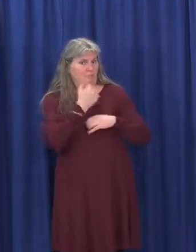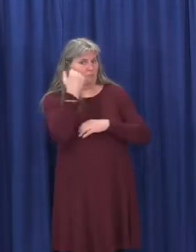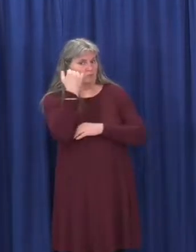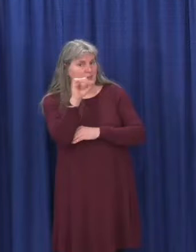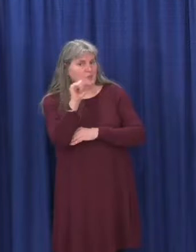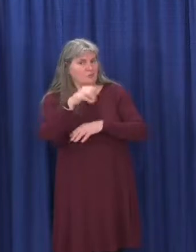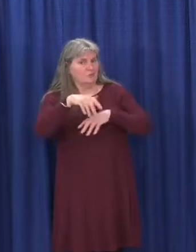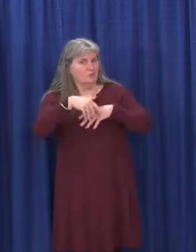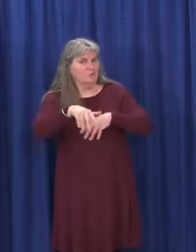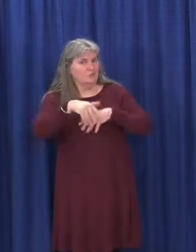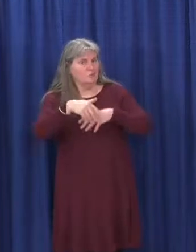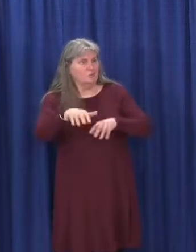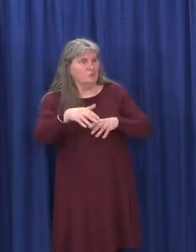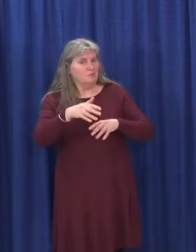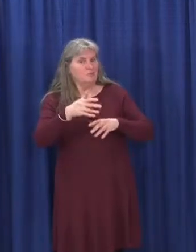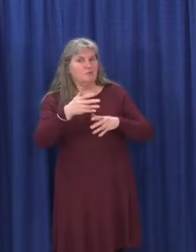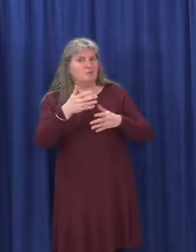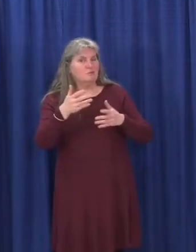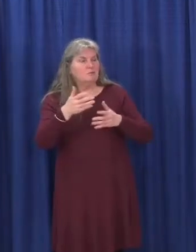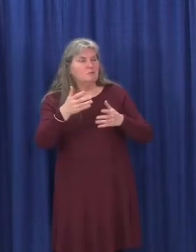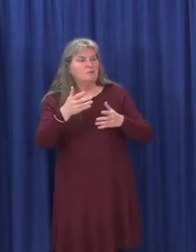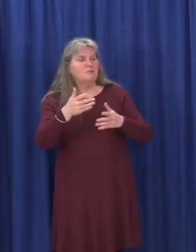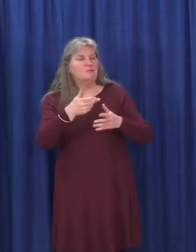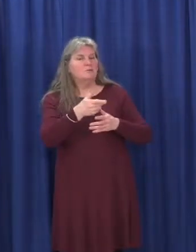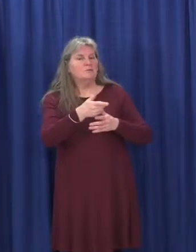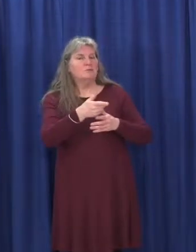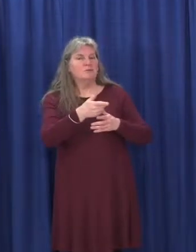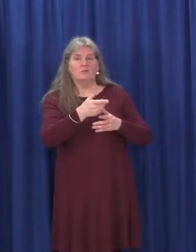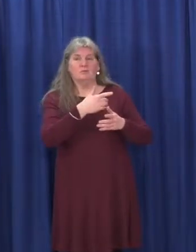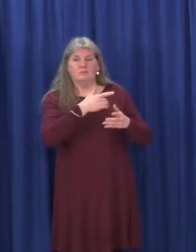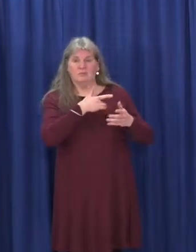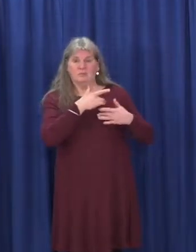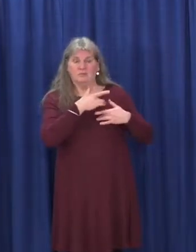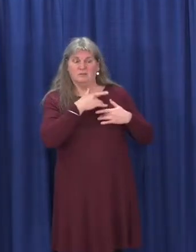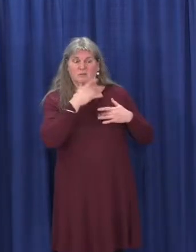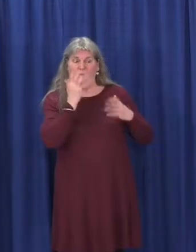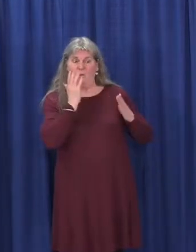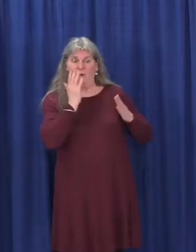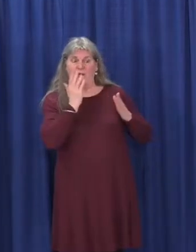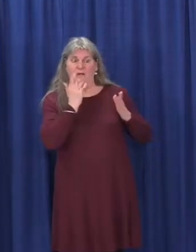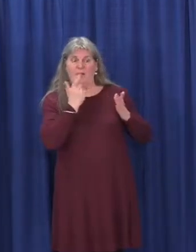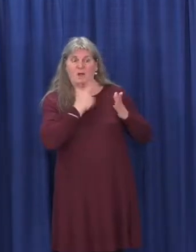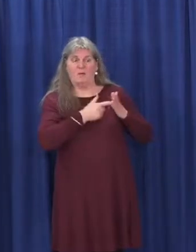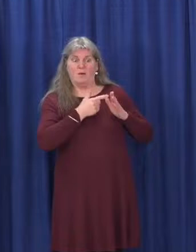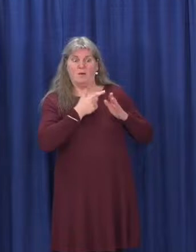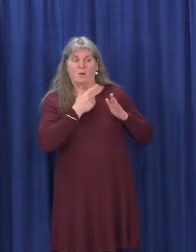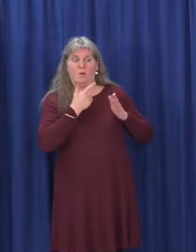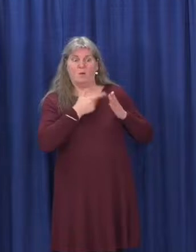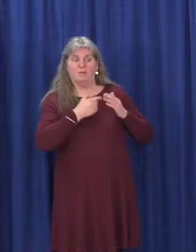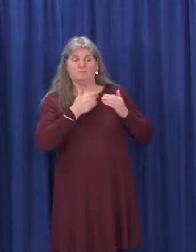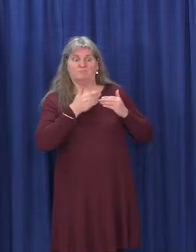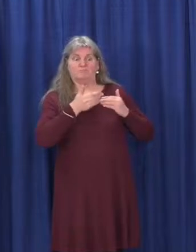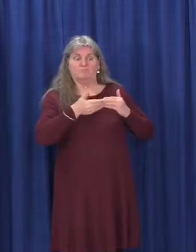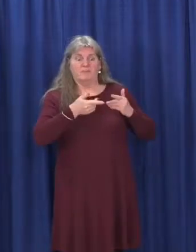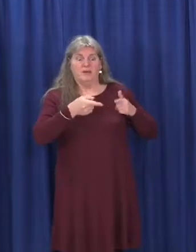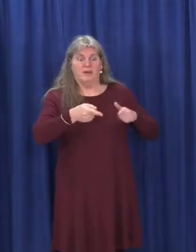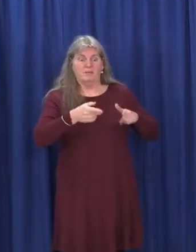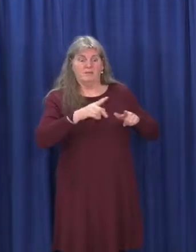of that? Do you ever worry about where all of this is going to bring us?